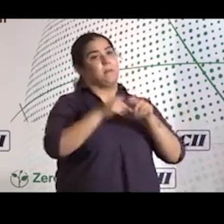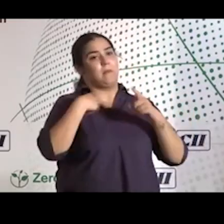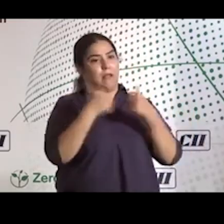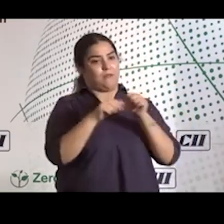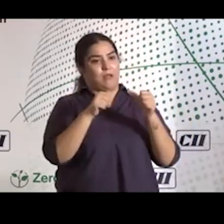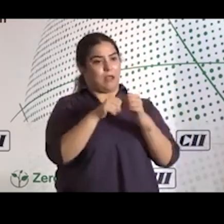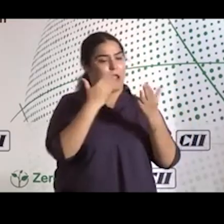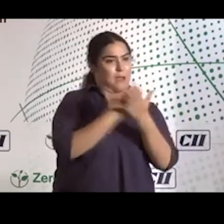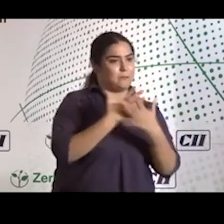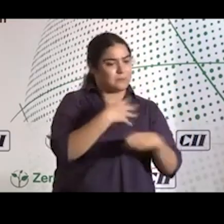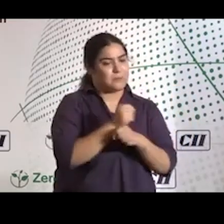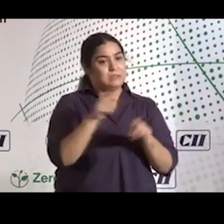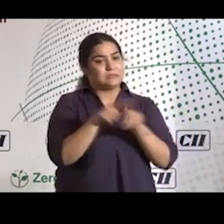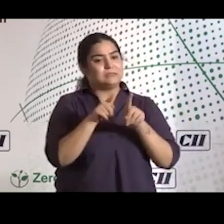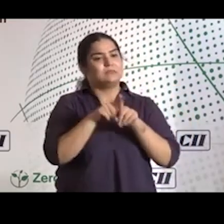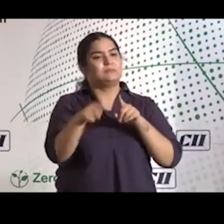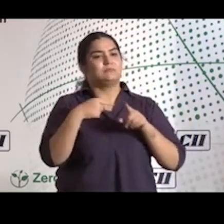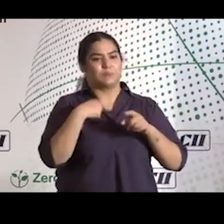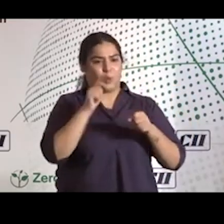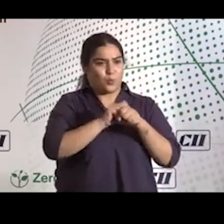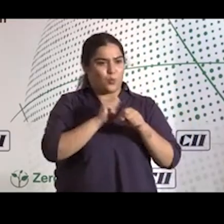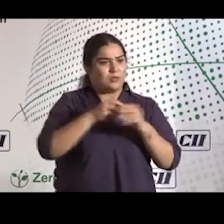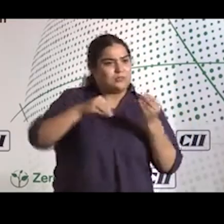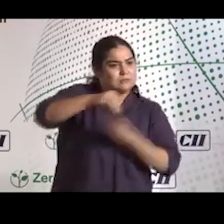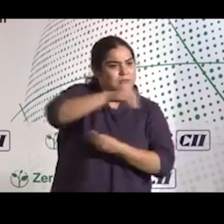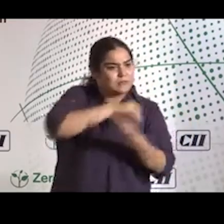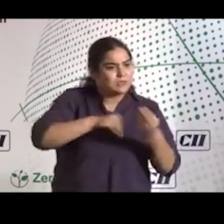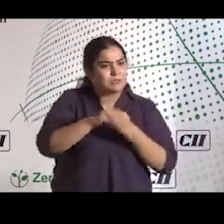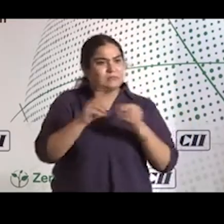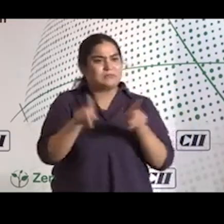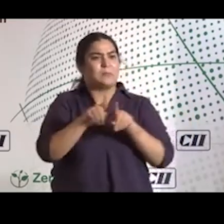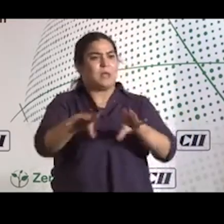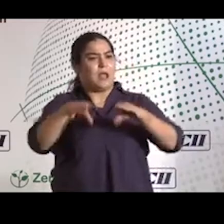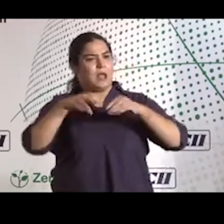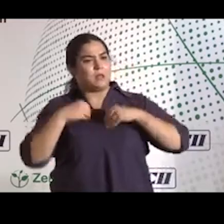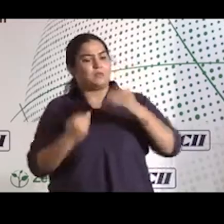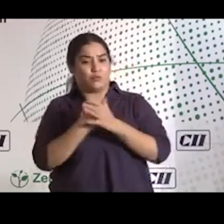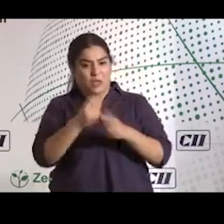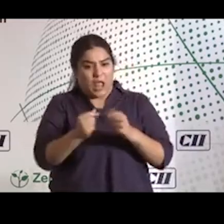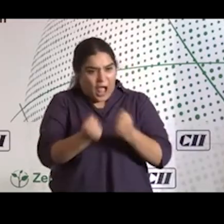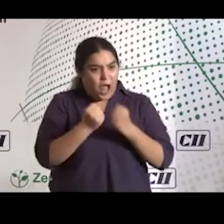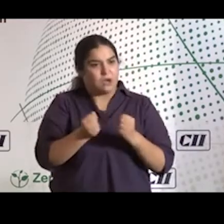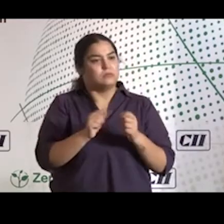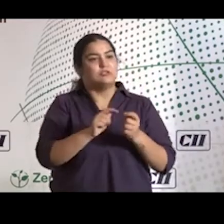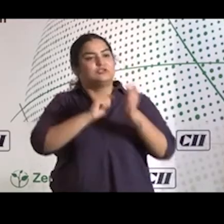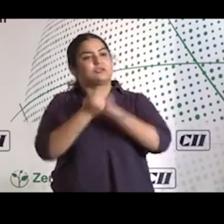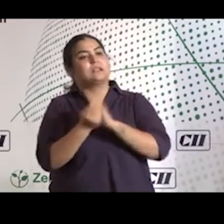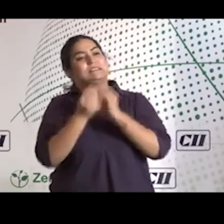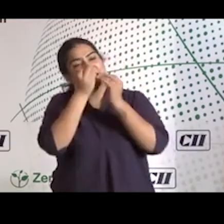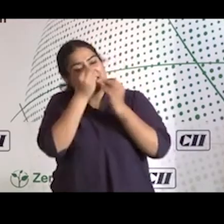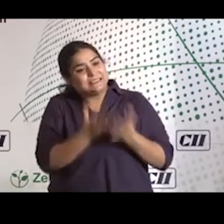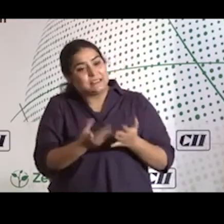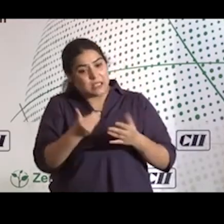what we are working on is a complex adaptive system. How do I make it simple? And that is what it means.